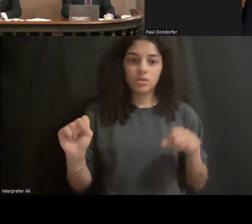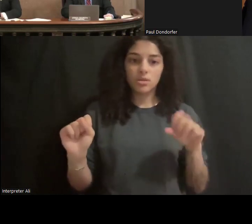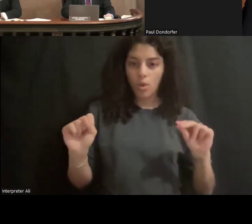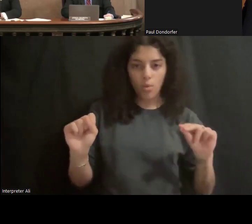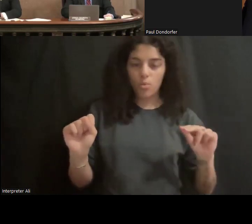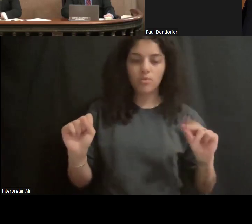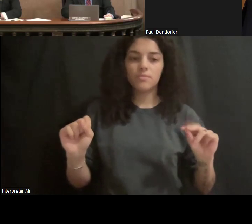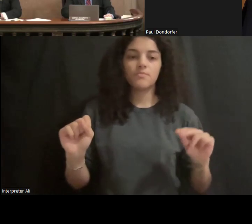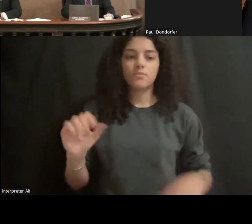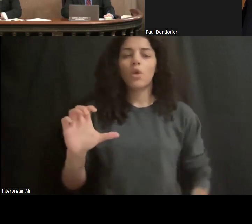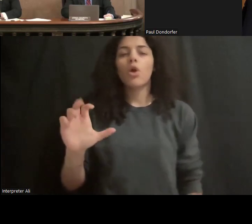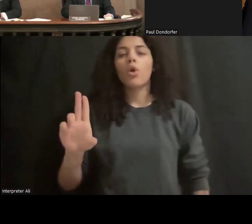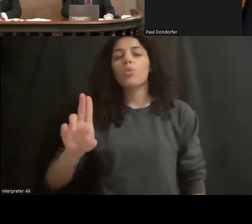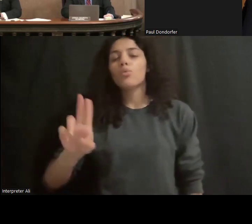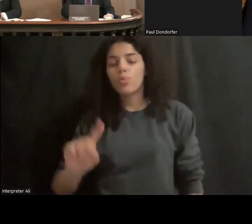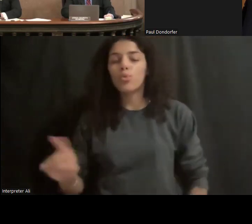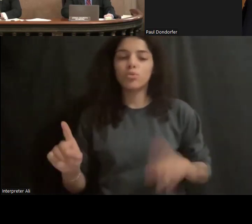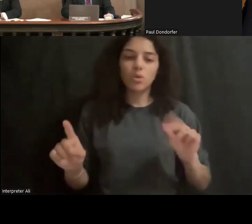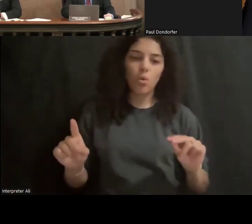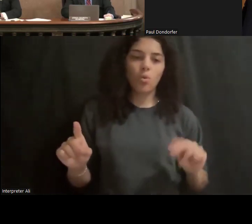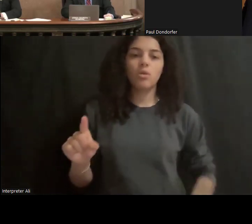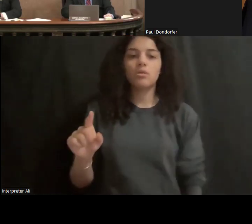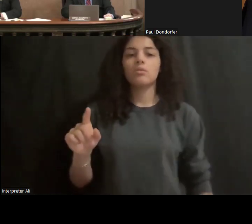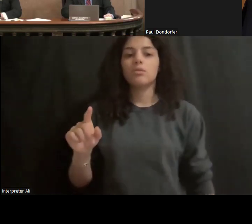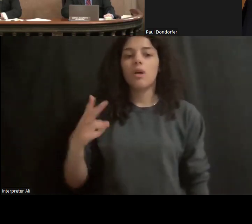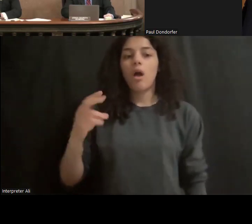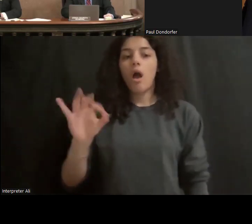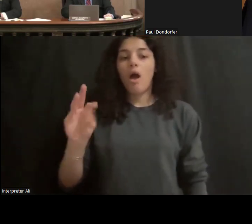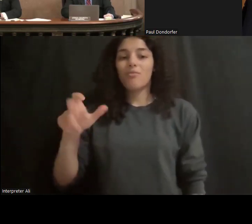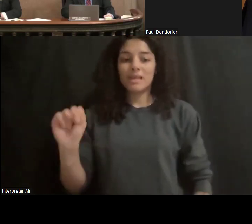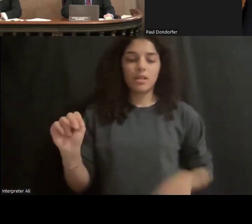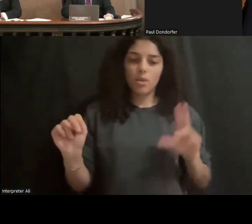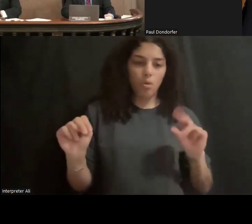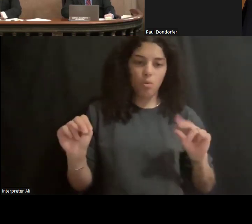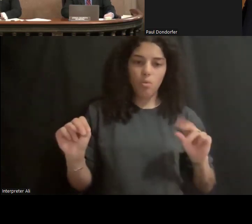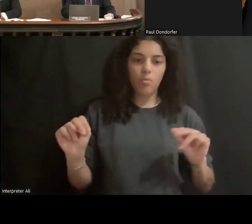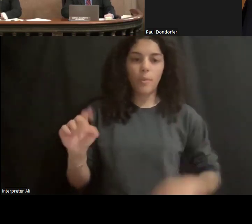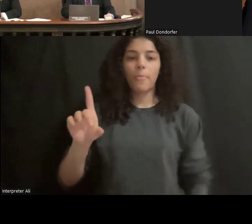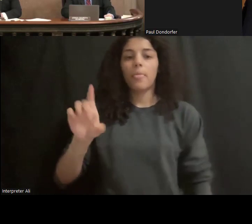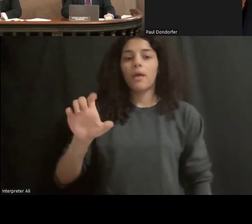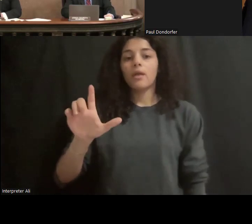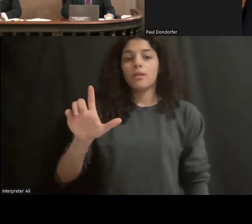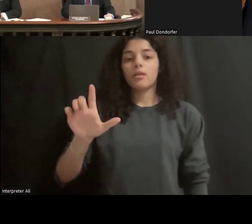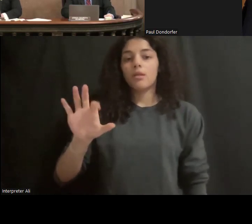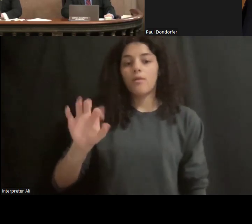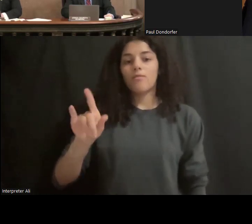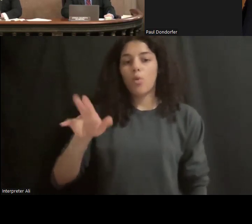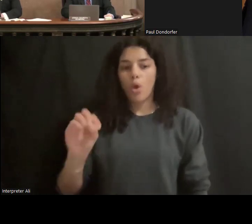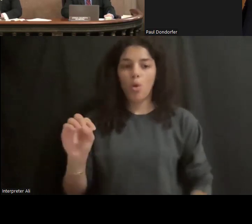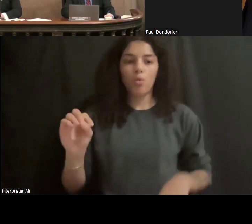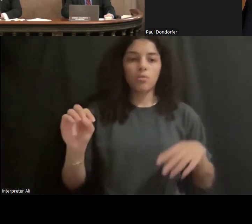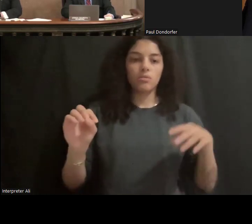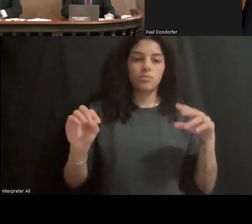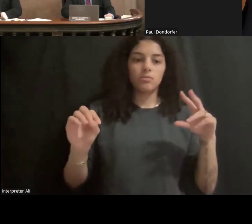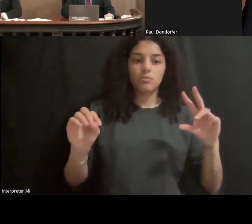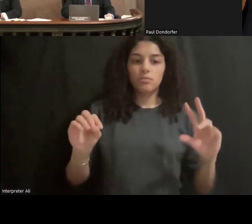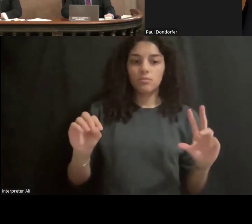no Missy Hoffman Miss votes no Mrs Dorio Mrs Dlorio votes yes Mr Dondorfer yes Mr Dondorfer